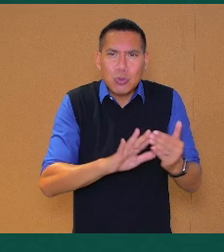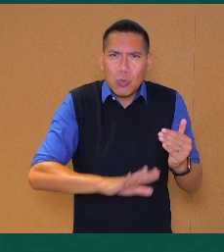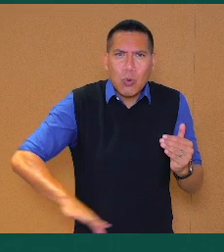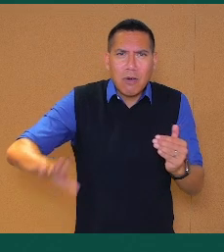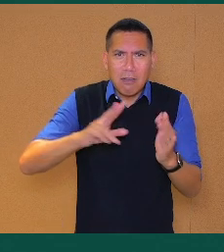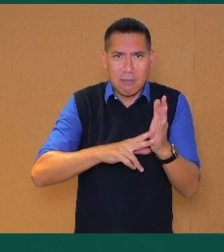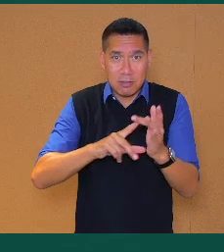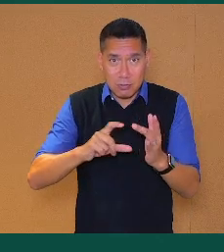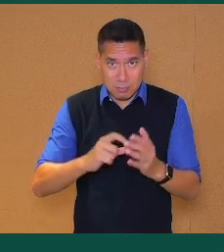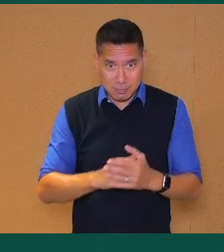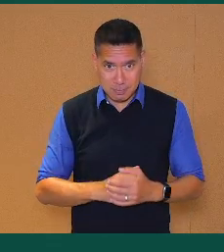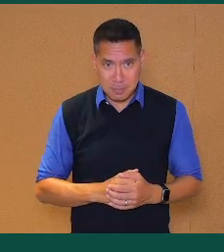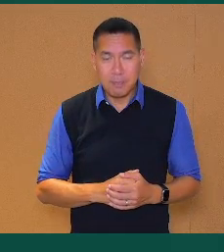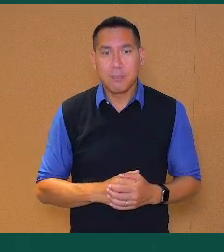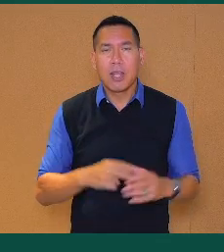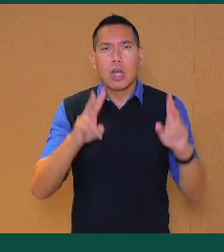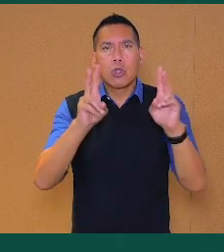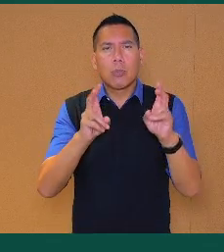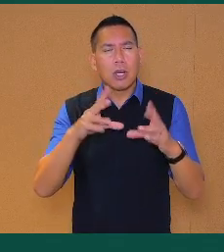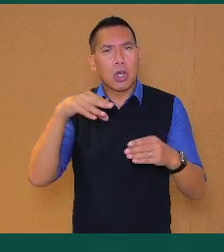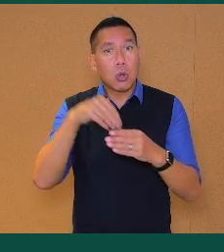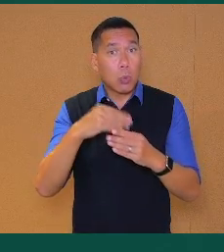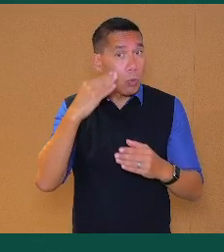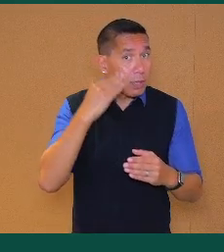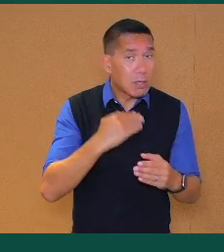Topics have included women and girls wearing uniforms in sport, 'school refusers' looking for solutions within school system